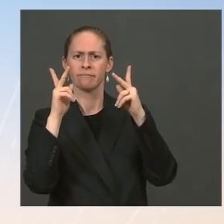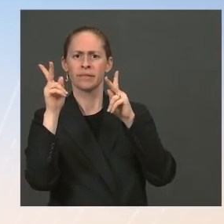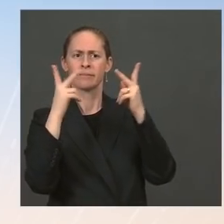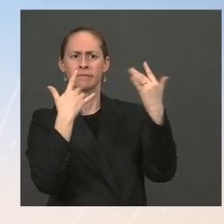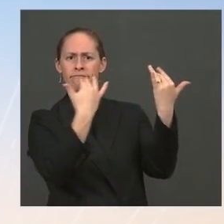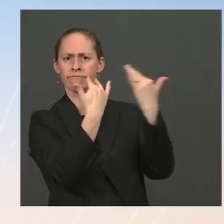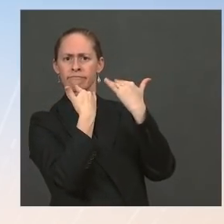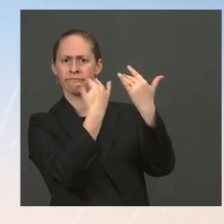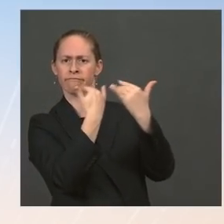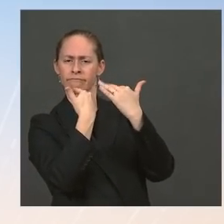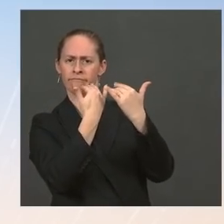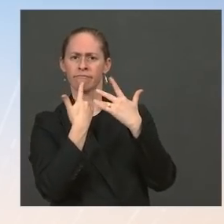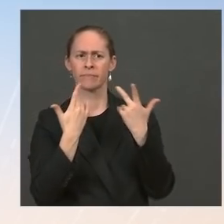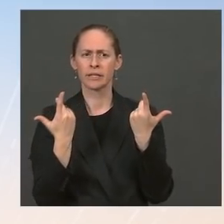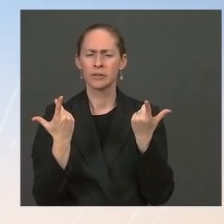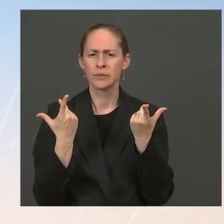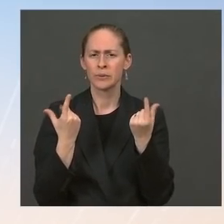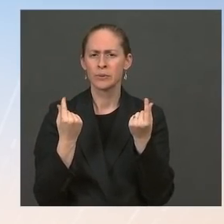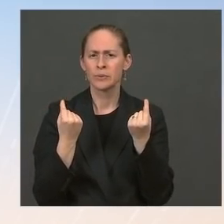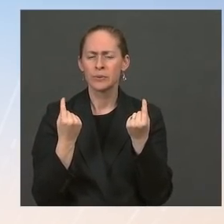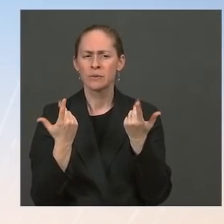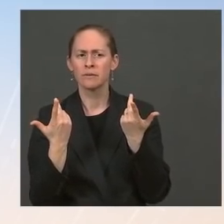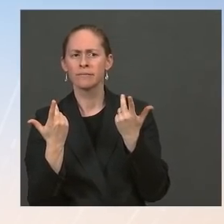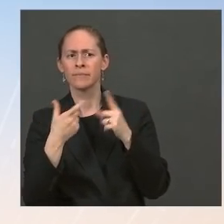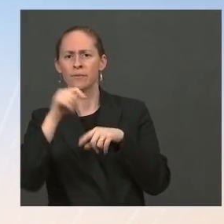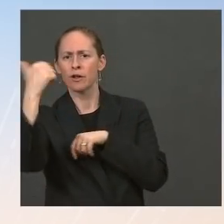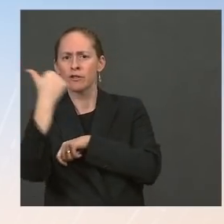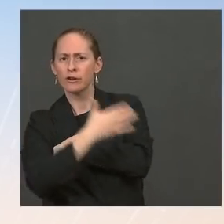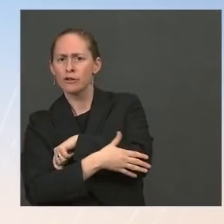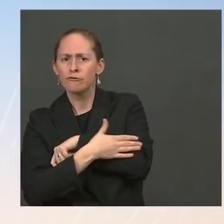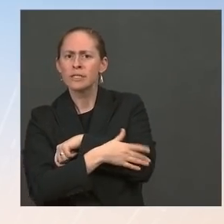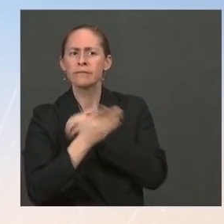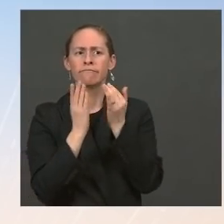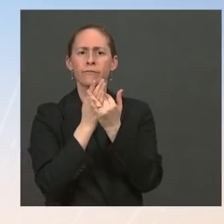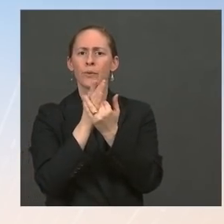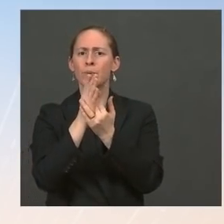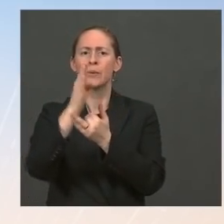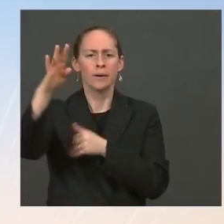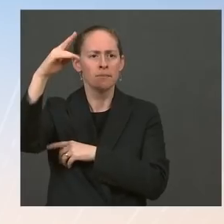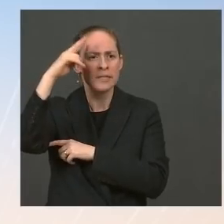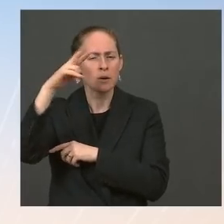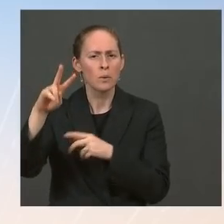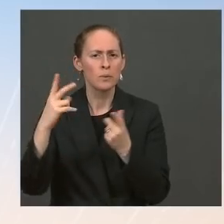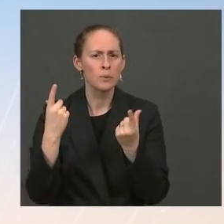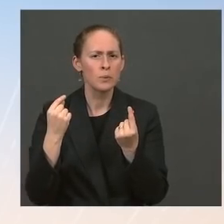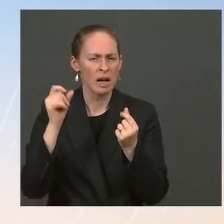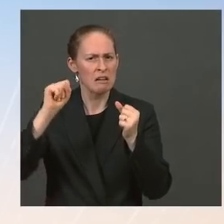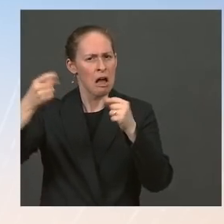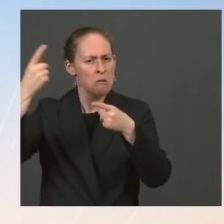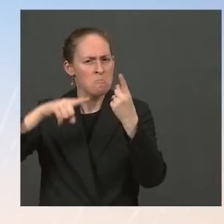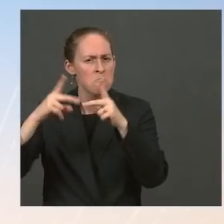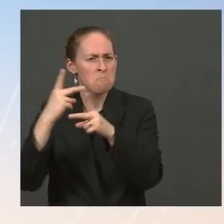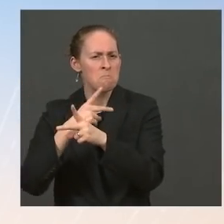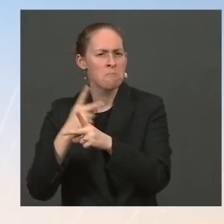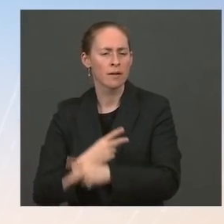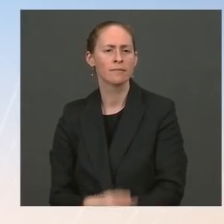coming from Central America through Mexico -- and we believe we can do that in a cooperative manner. The Press: And one on Vice President Harris: What is the strategy behind her